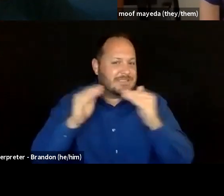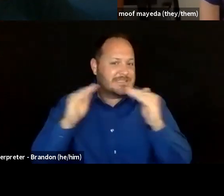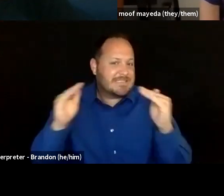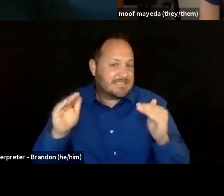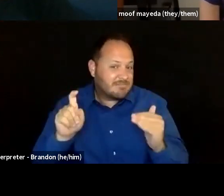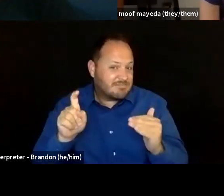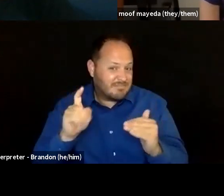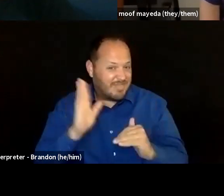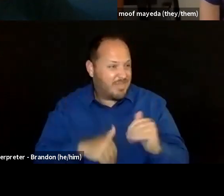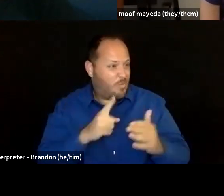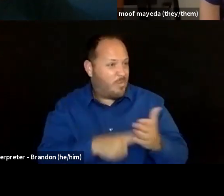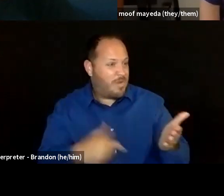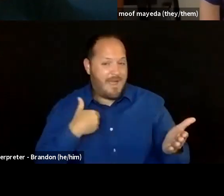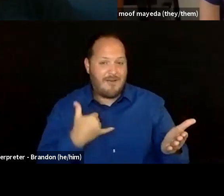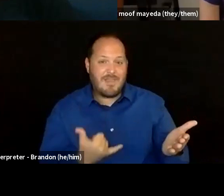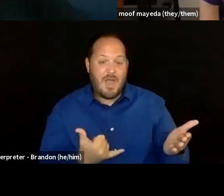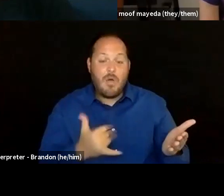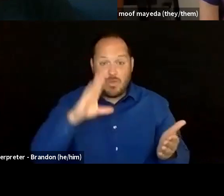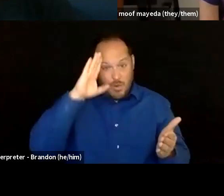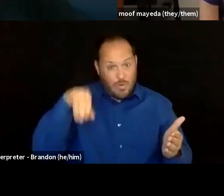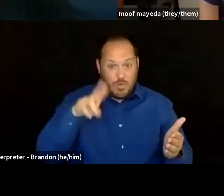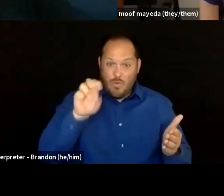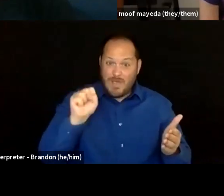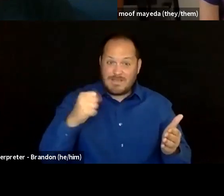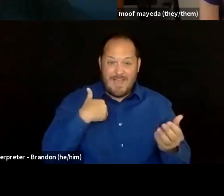you know, trans exclusions or potentially, like, religious